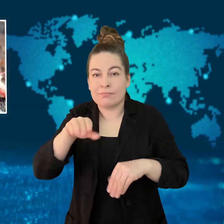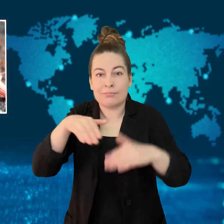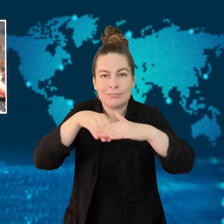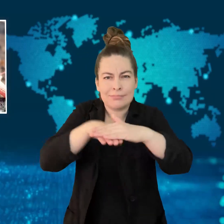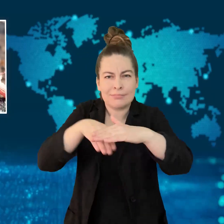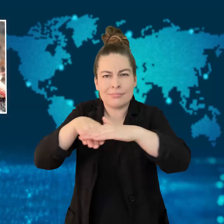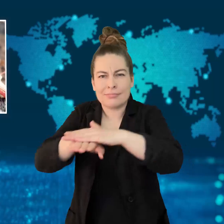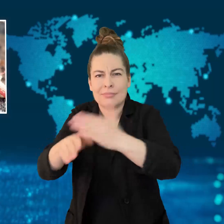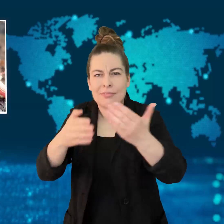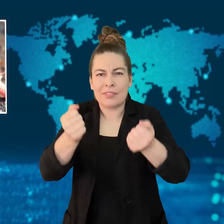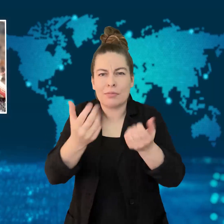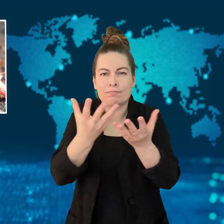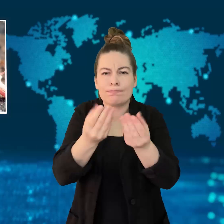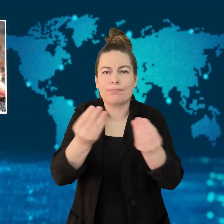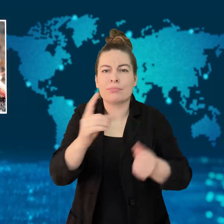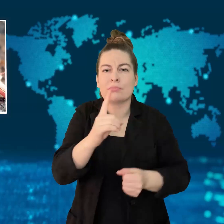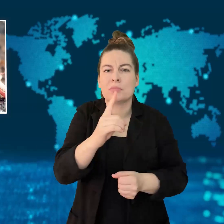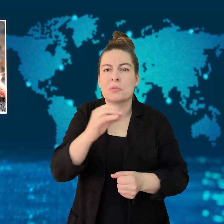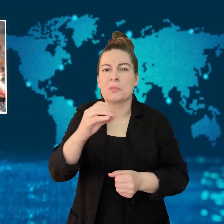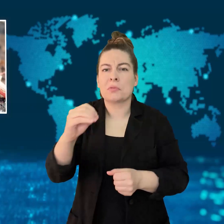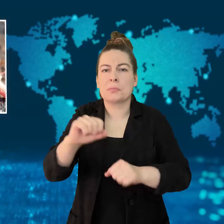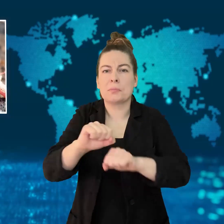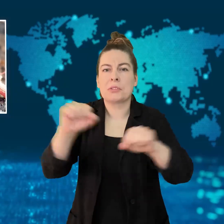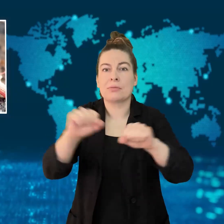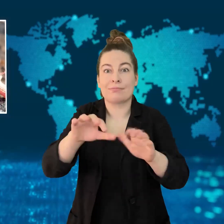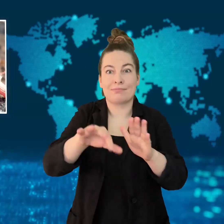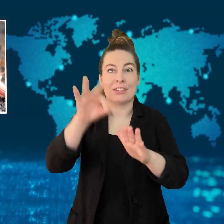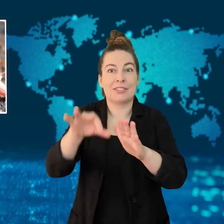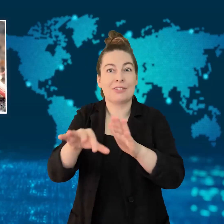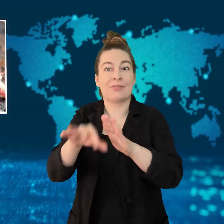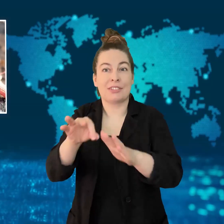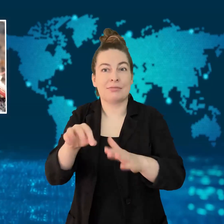The five-year-old African giant rat - named Ronin -